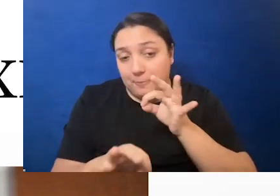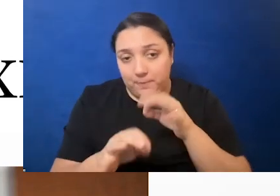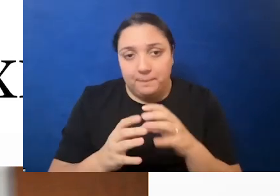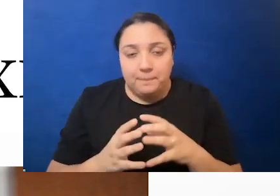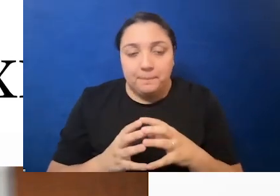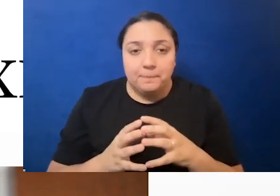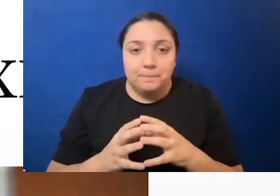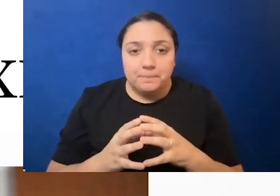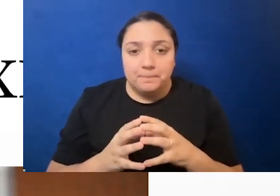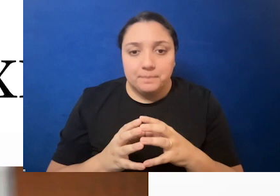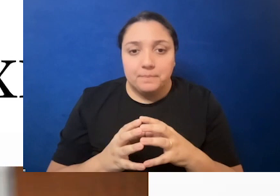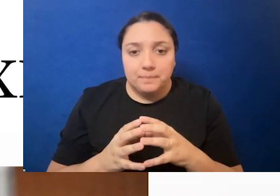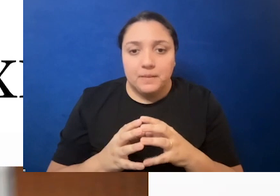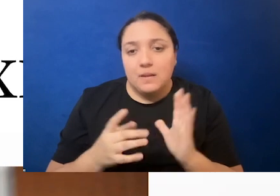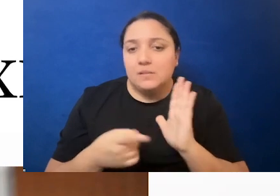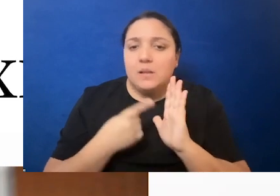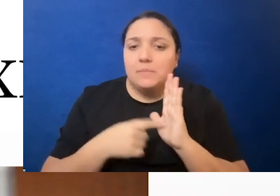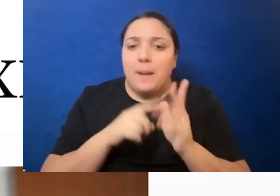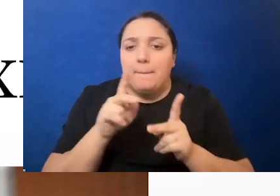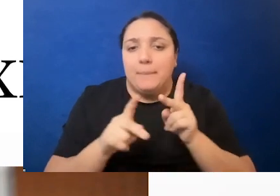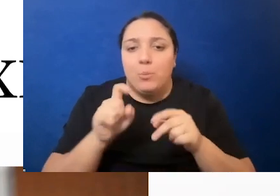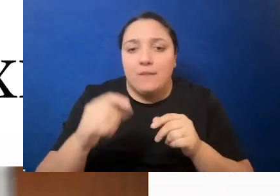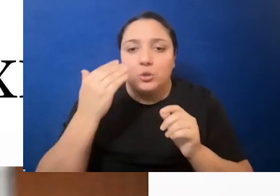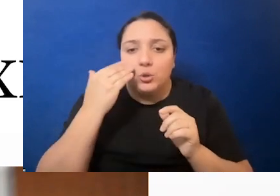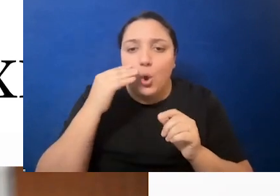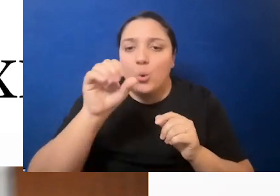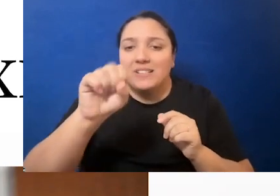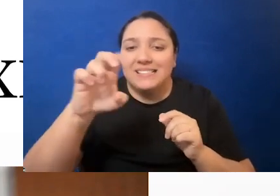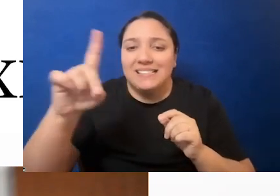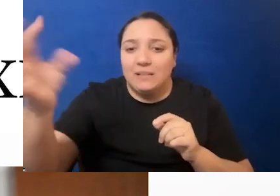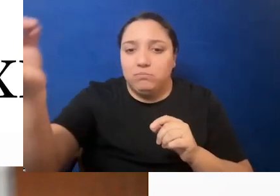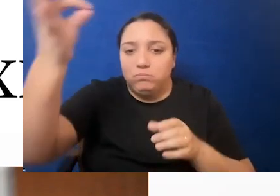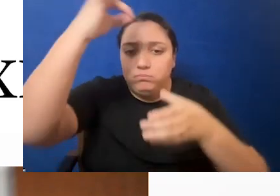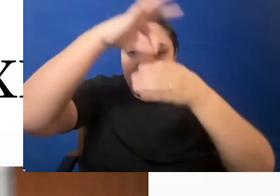BUT SOMETIMES PEOPLE JUST NEED TO HAVE A SEED PLANTED TO REALIZE WHAT THEY HAVE TO DO.